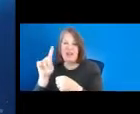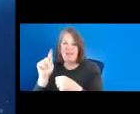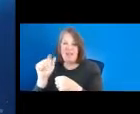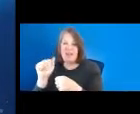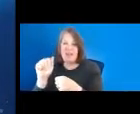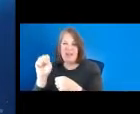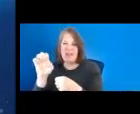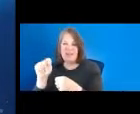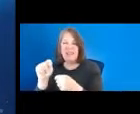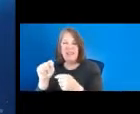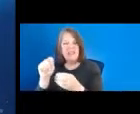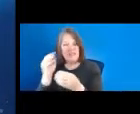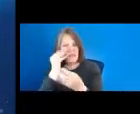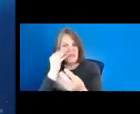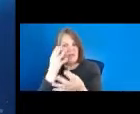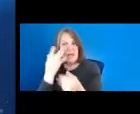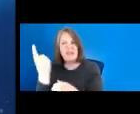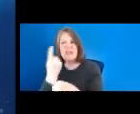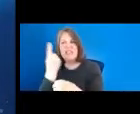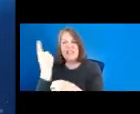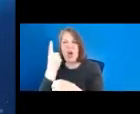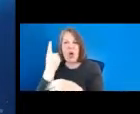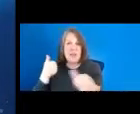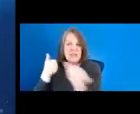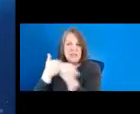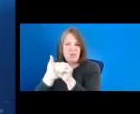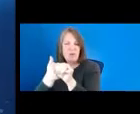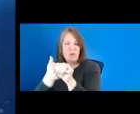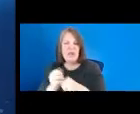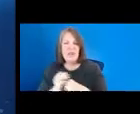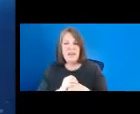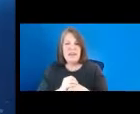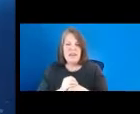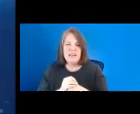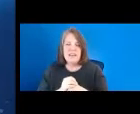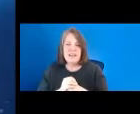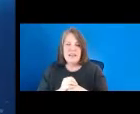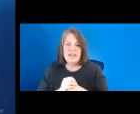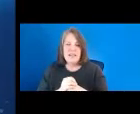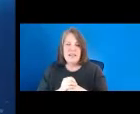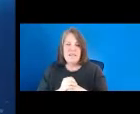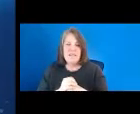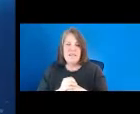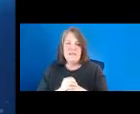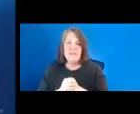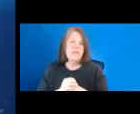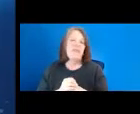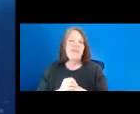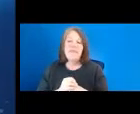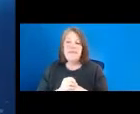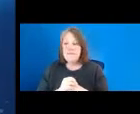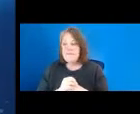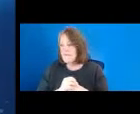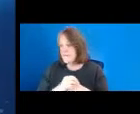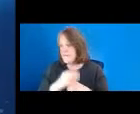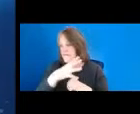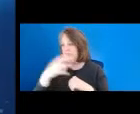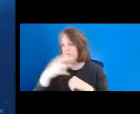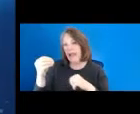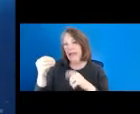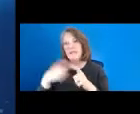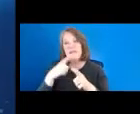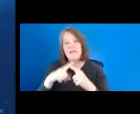is always up-to-date 16:31:26 And then the contact author button,